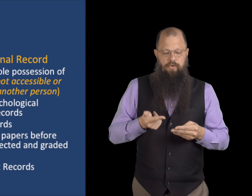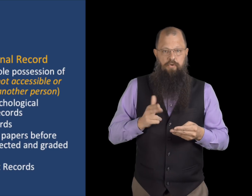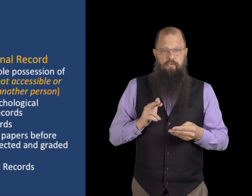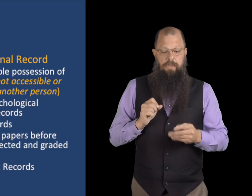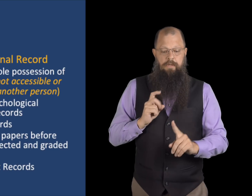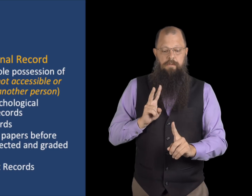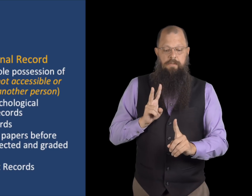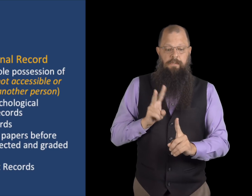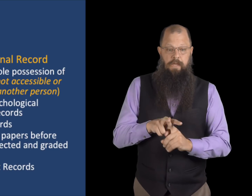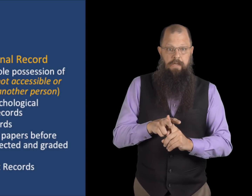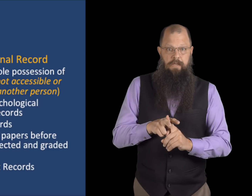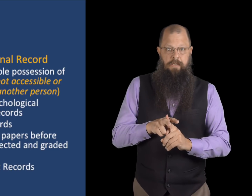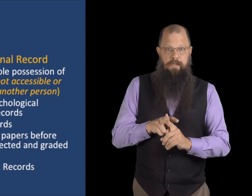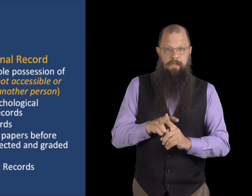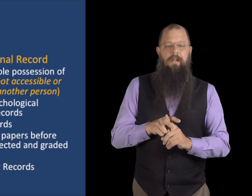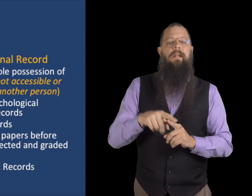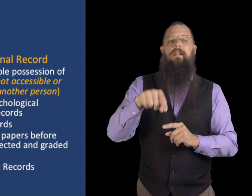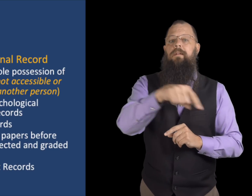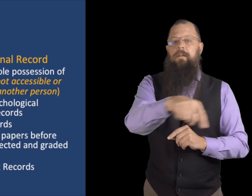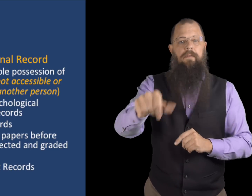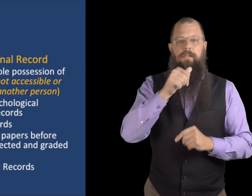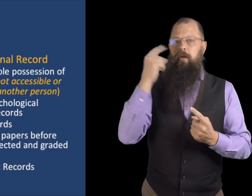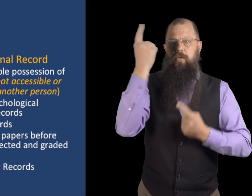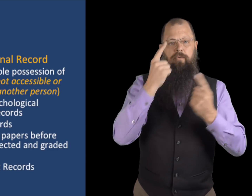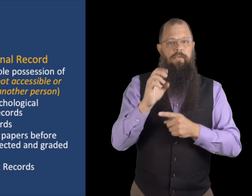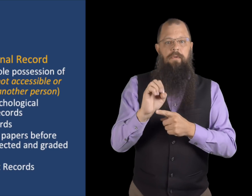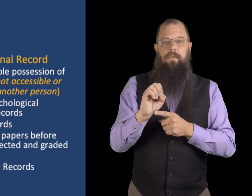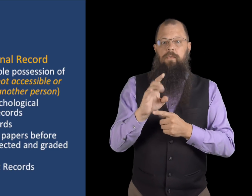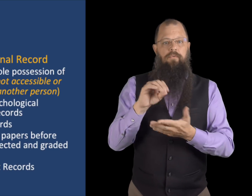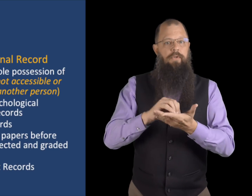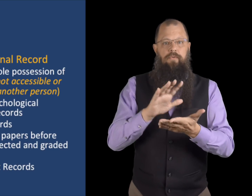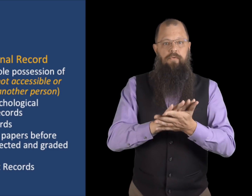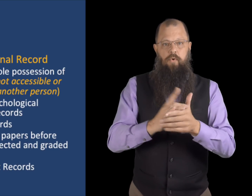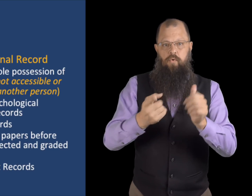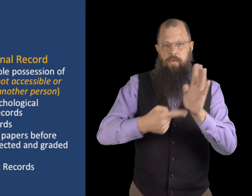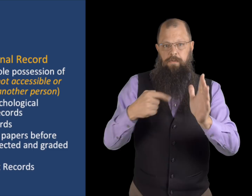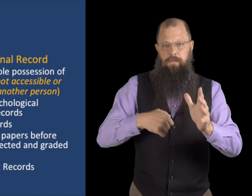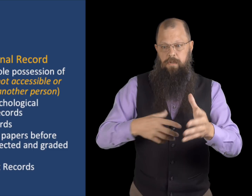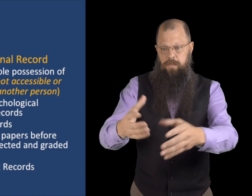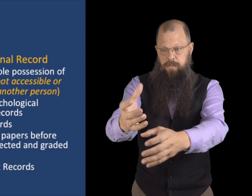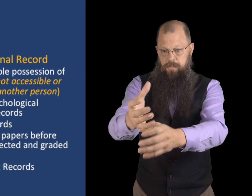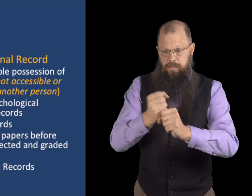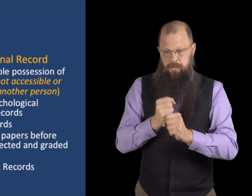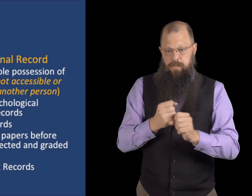graded, upon collection and assigned grades by the teachers they then become